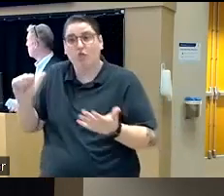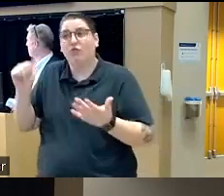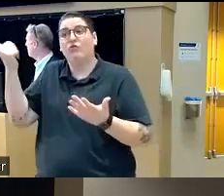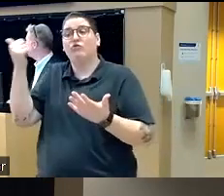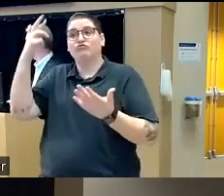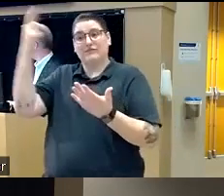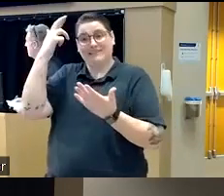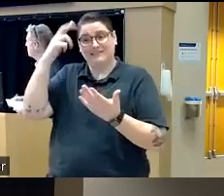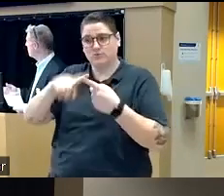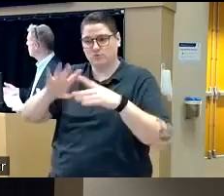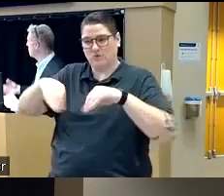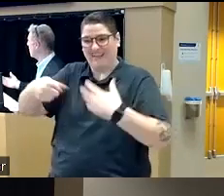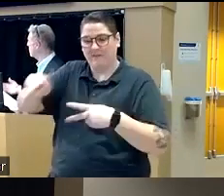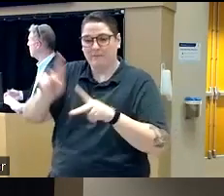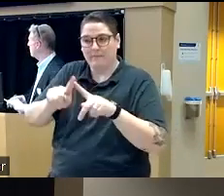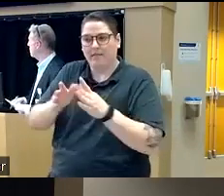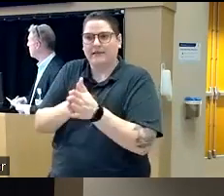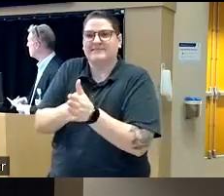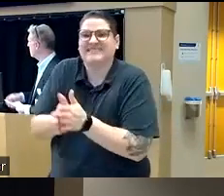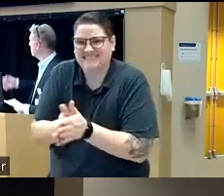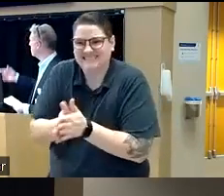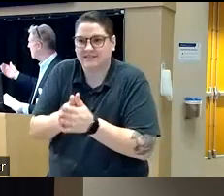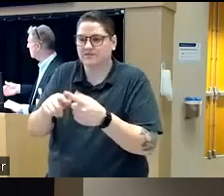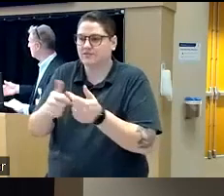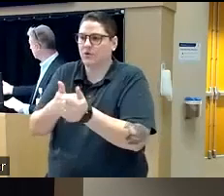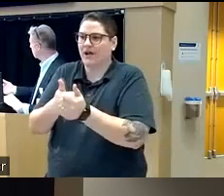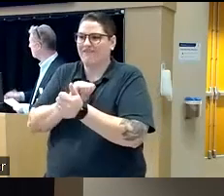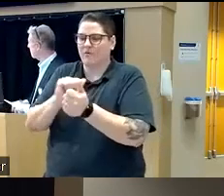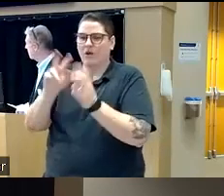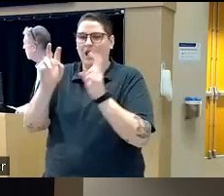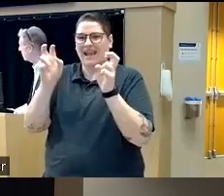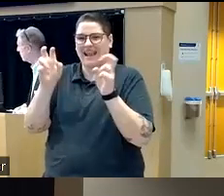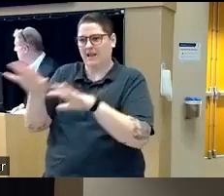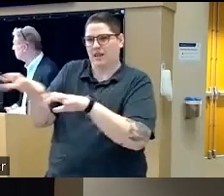come and work there to avoid brain drain if you will to other agencies as you described earlier